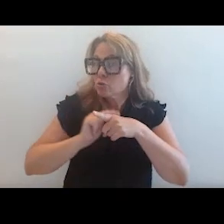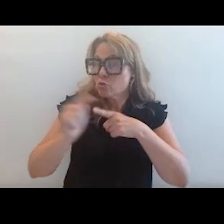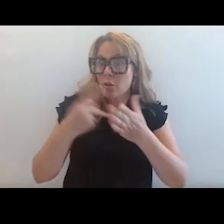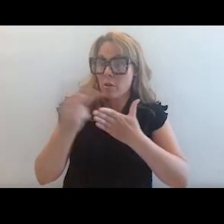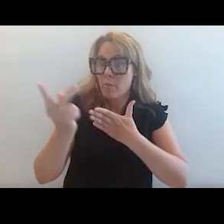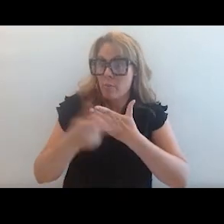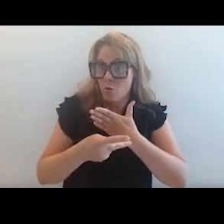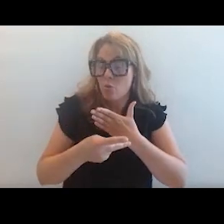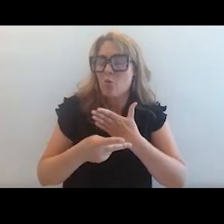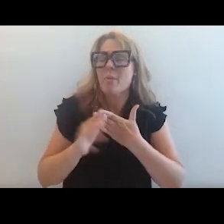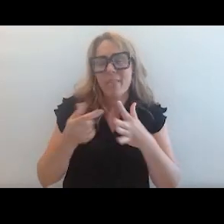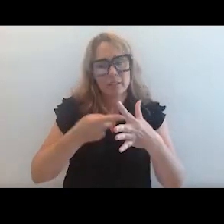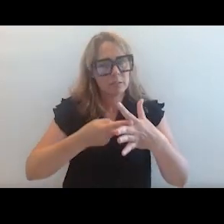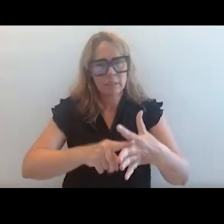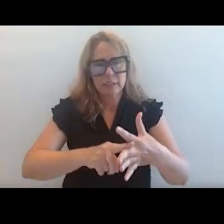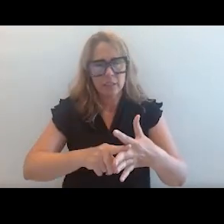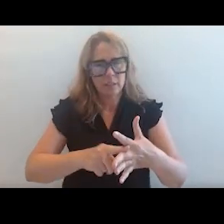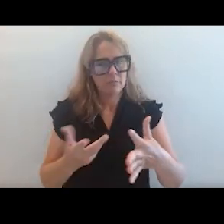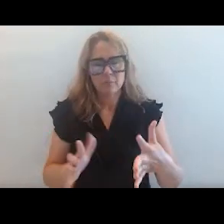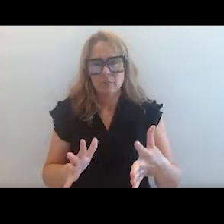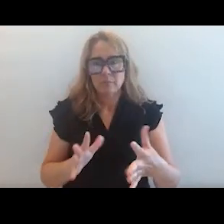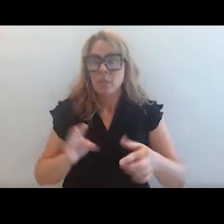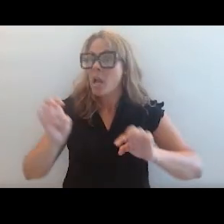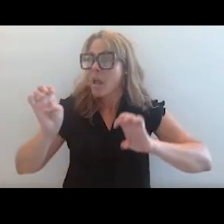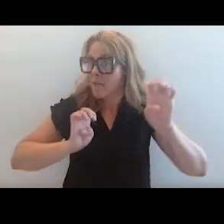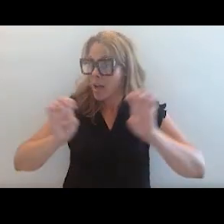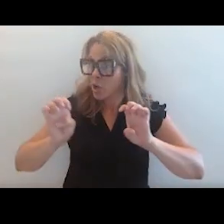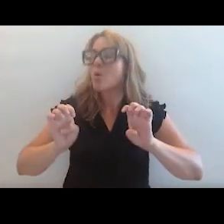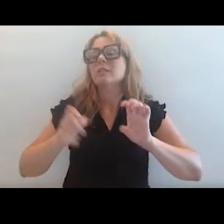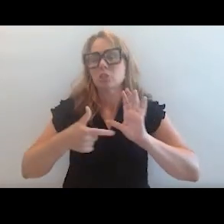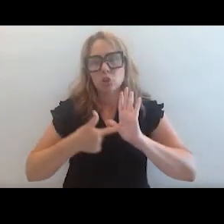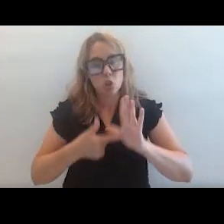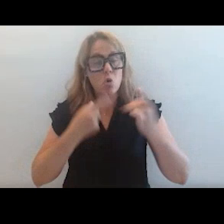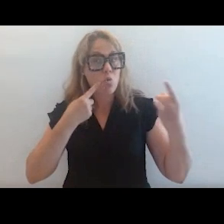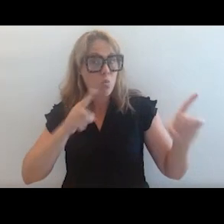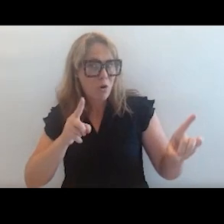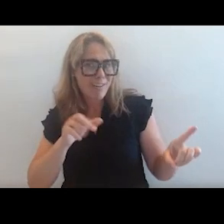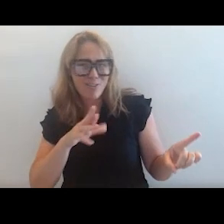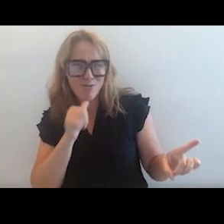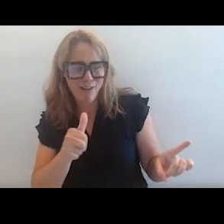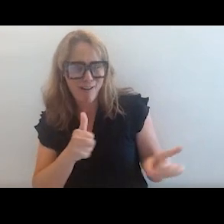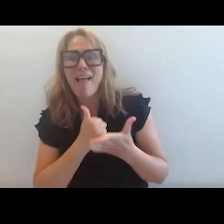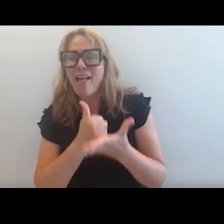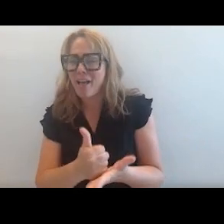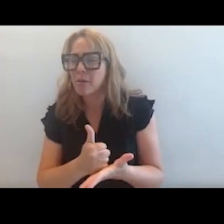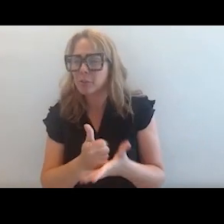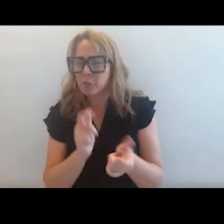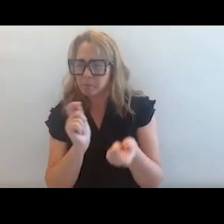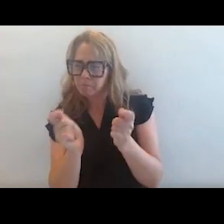is just the beginning. Evaluation tells you how well it’s working and helps you adapt over time.